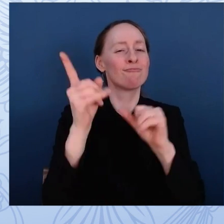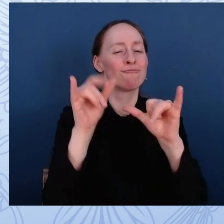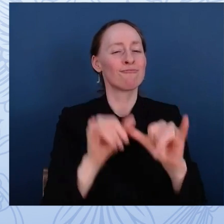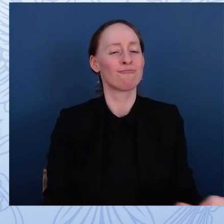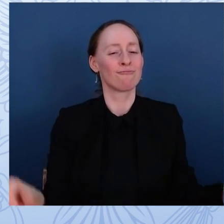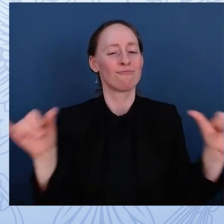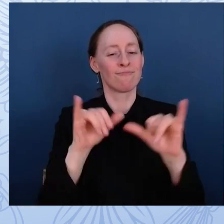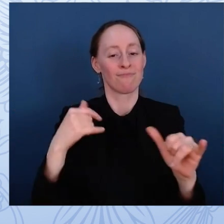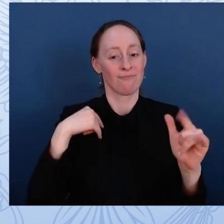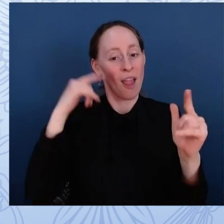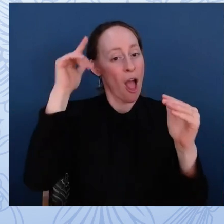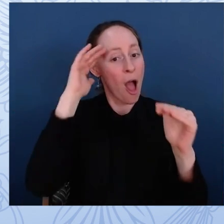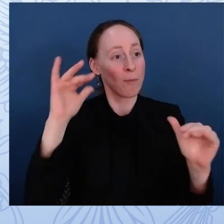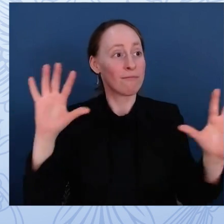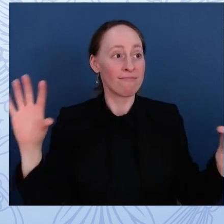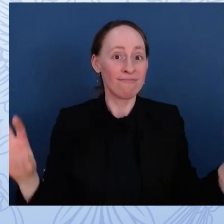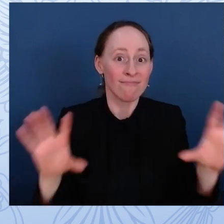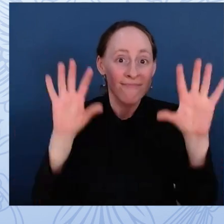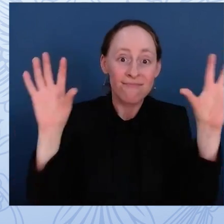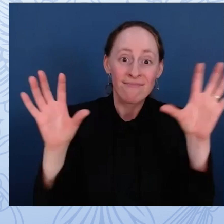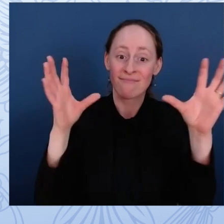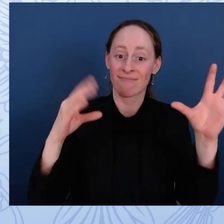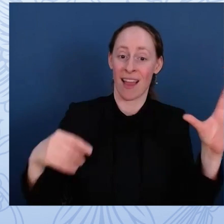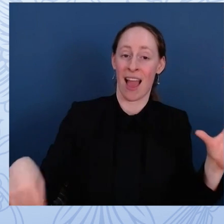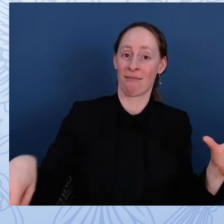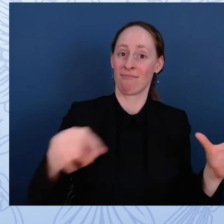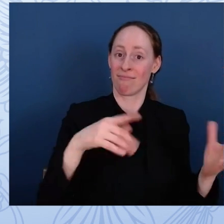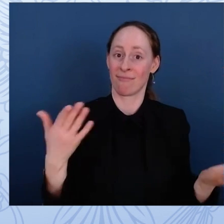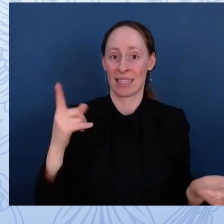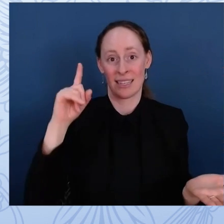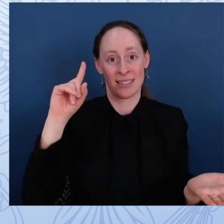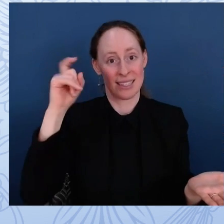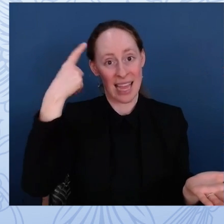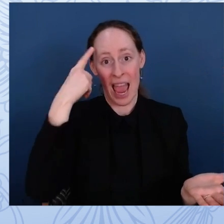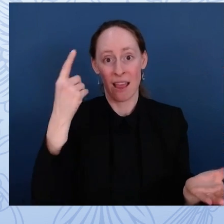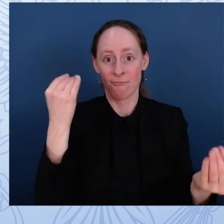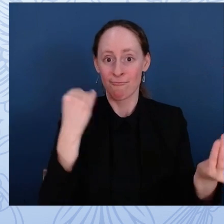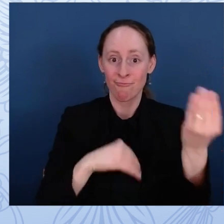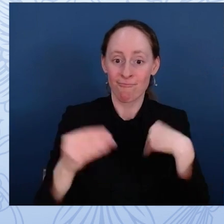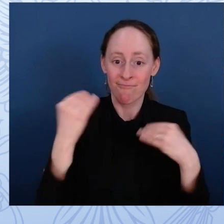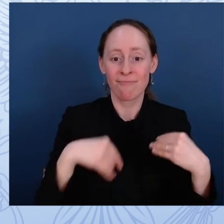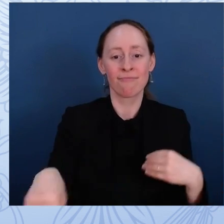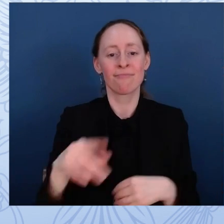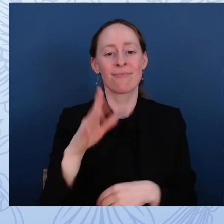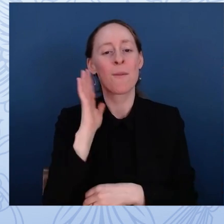that this dessert will help to make everyone smile when they see the cherry blossoms on here.